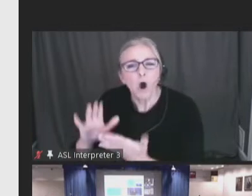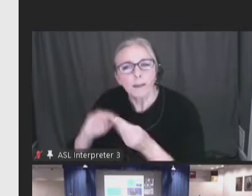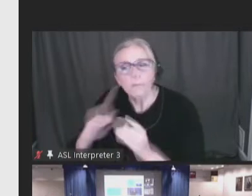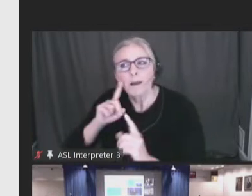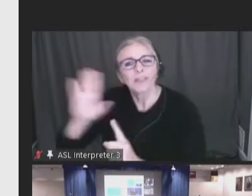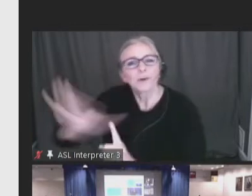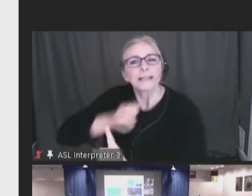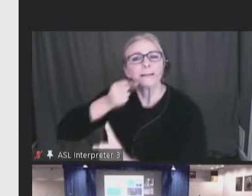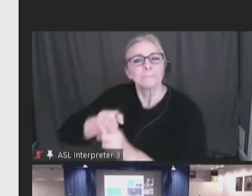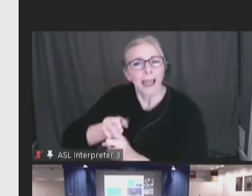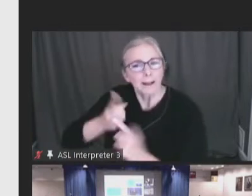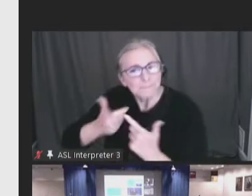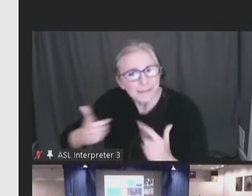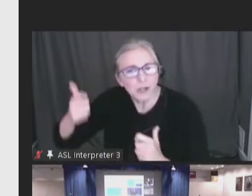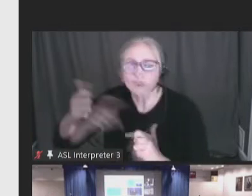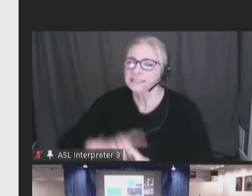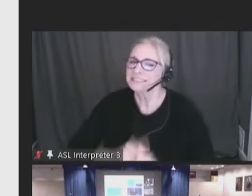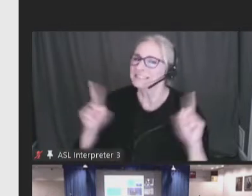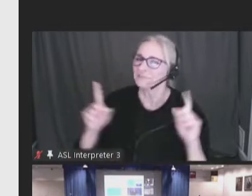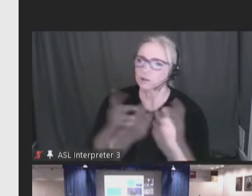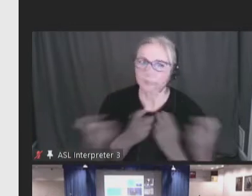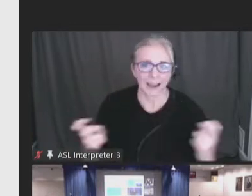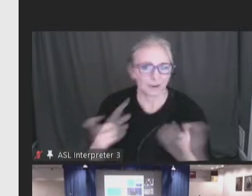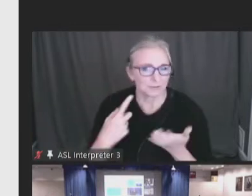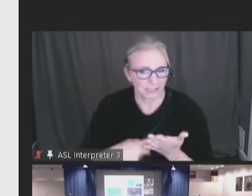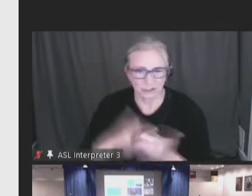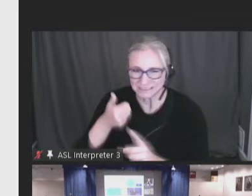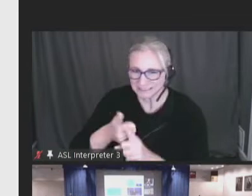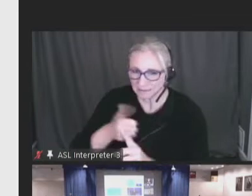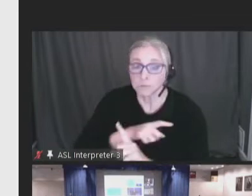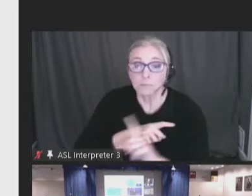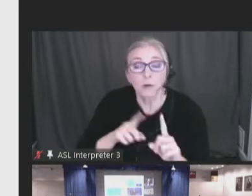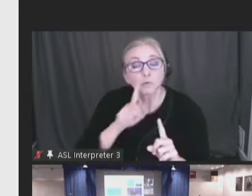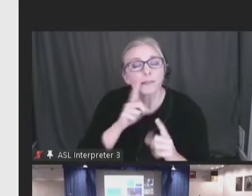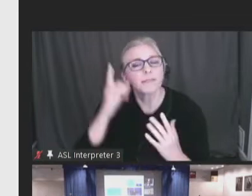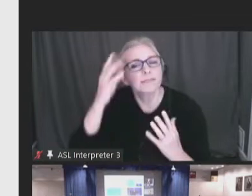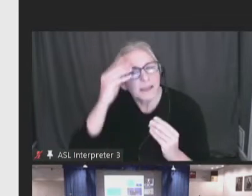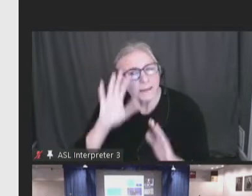honestly, panel discussion on its own. But you want to think about, you know,